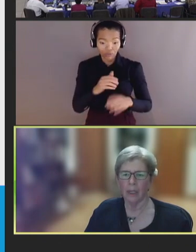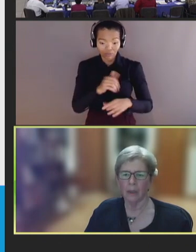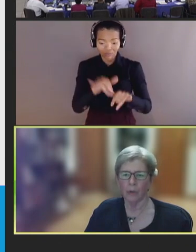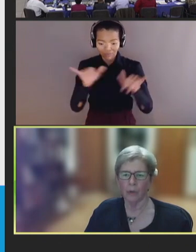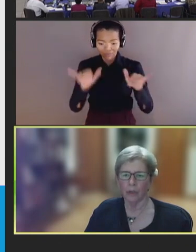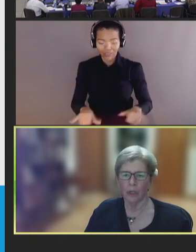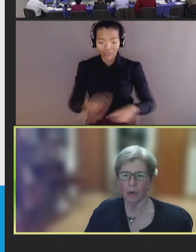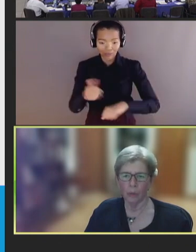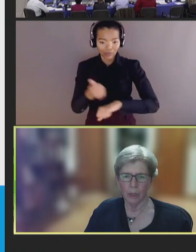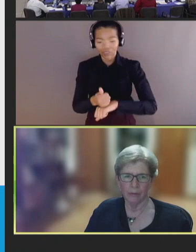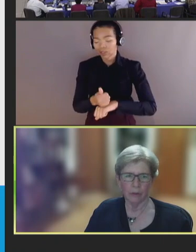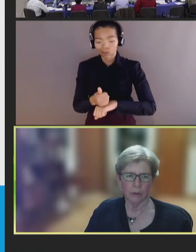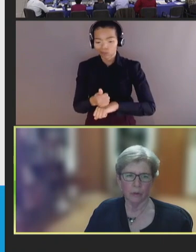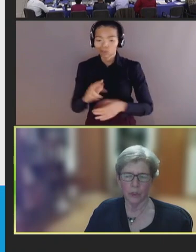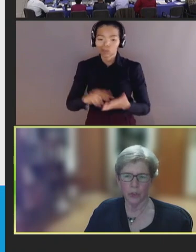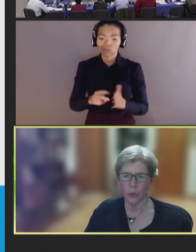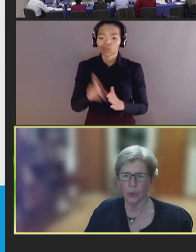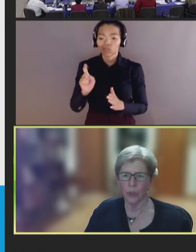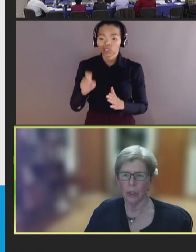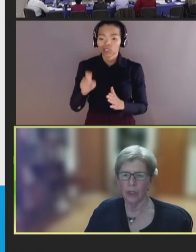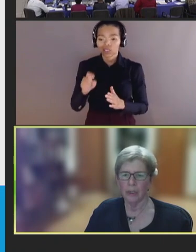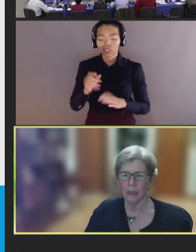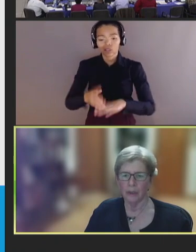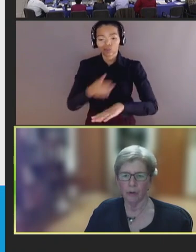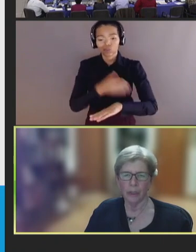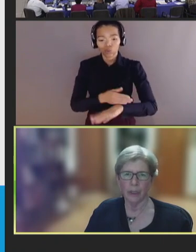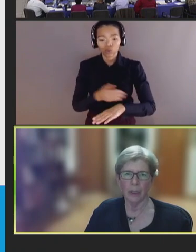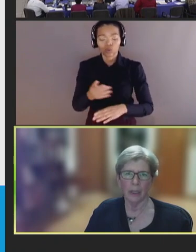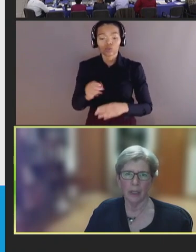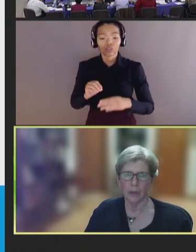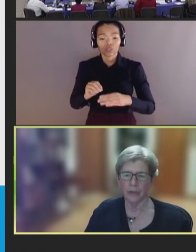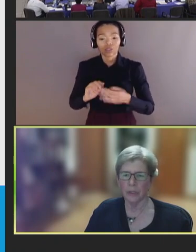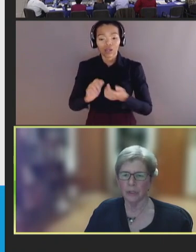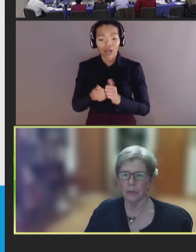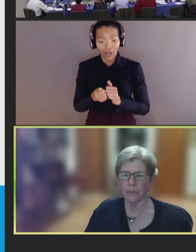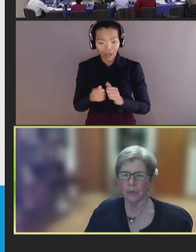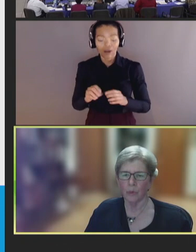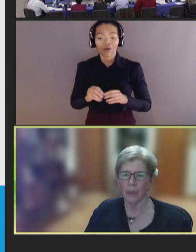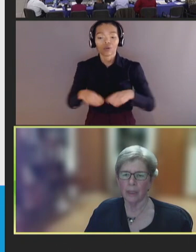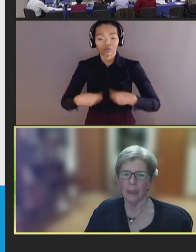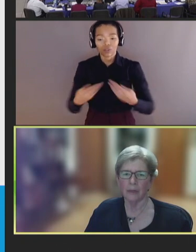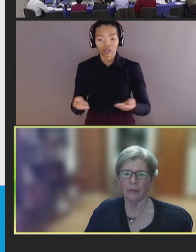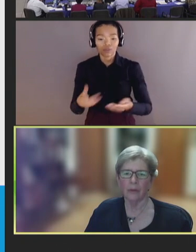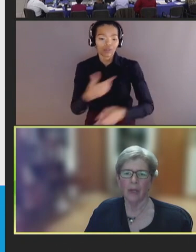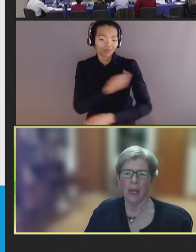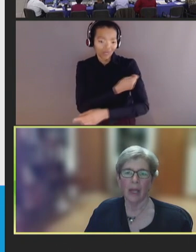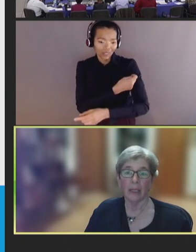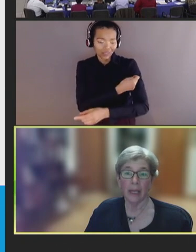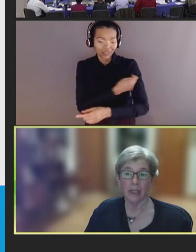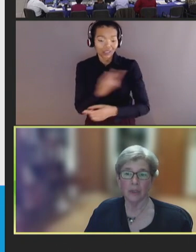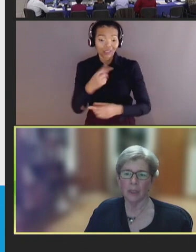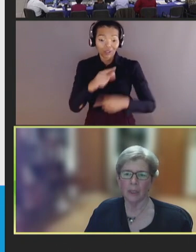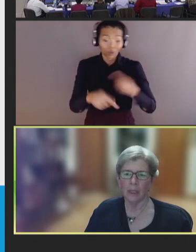a broader global level, to ensure delivery and health systems readiness and engagement of the